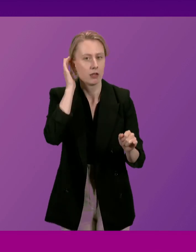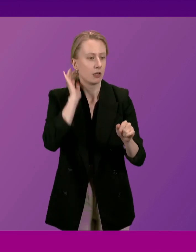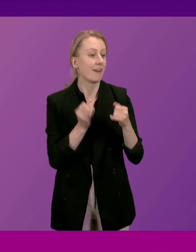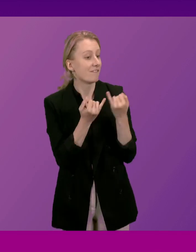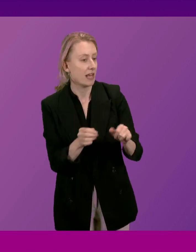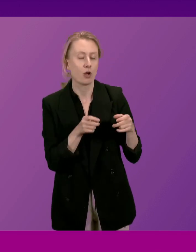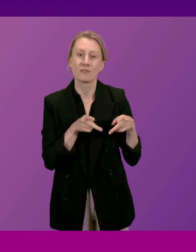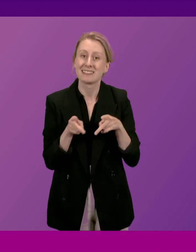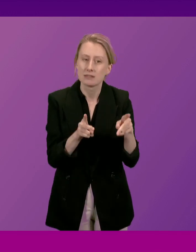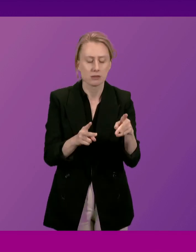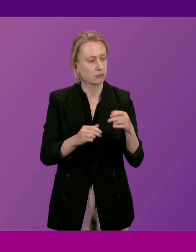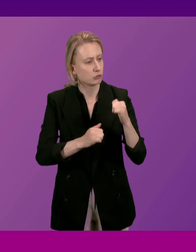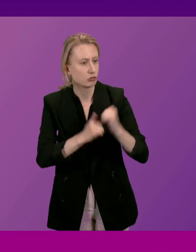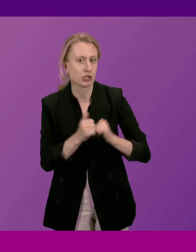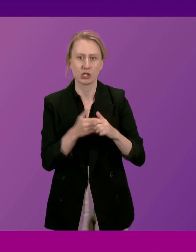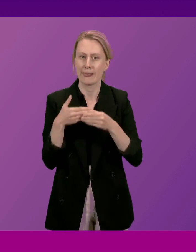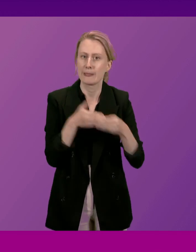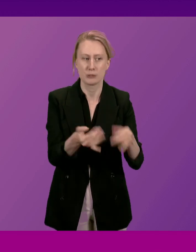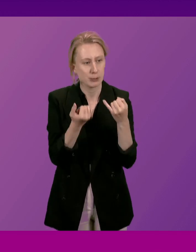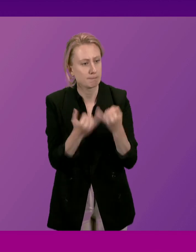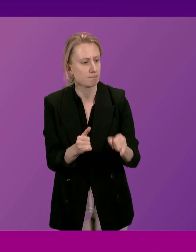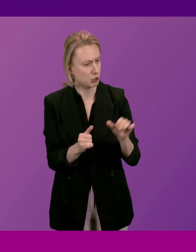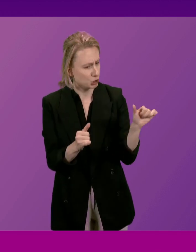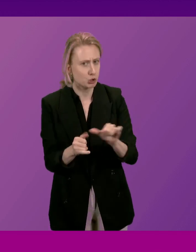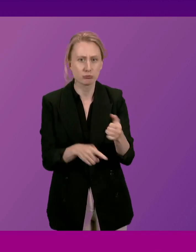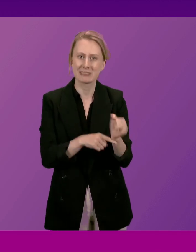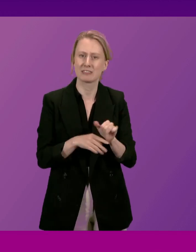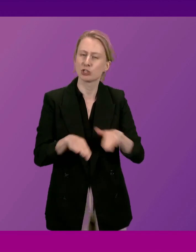structures and leadership meant to protect our children ... This isn’t